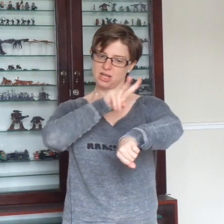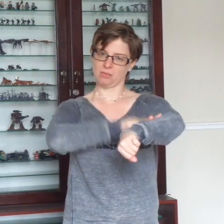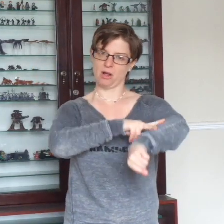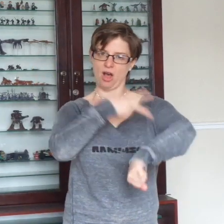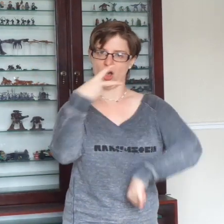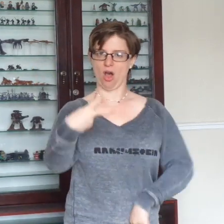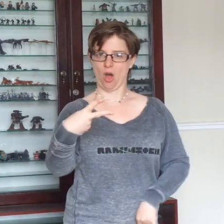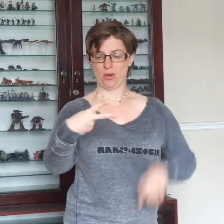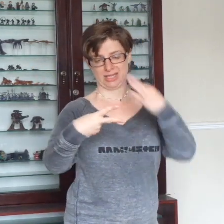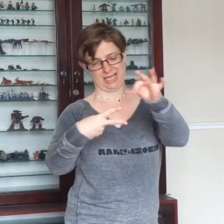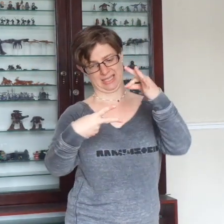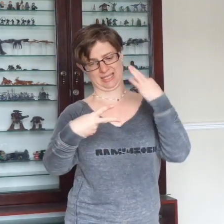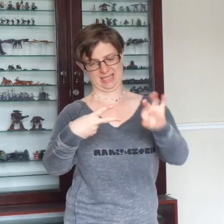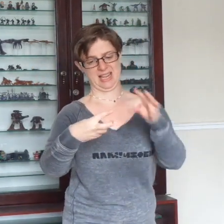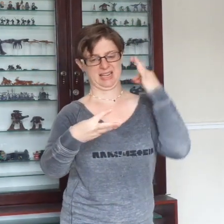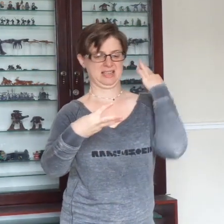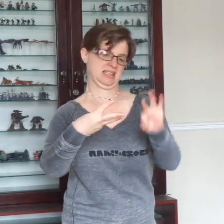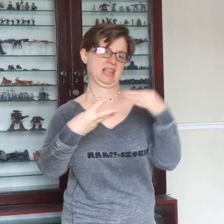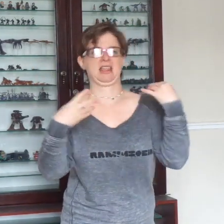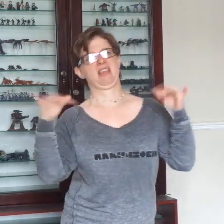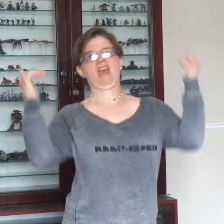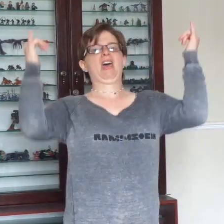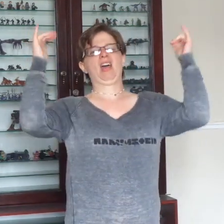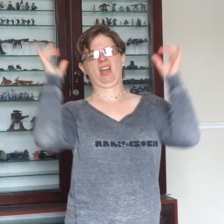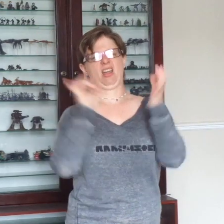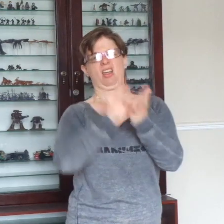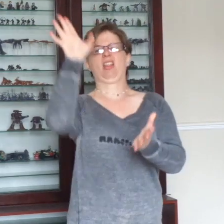Oh, Tick, tick, tick, yeah!